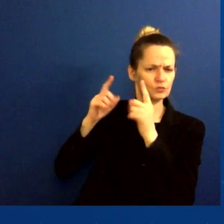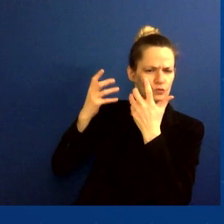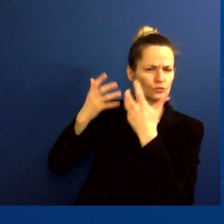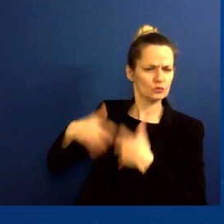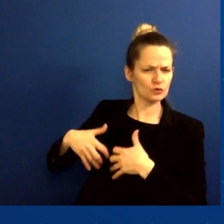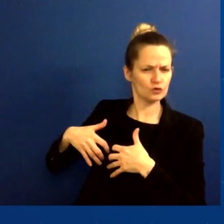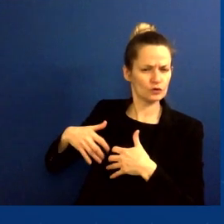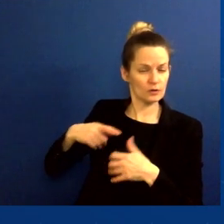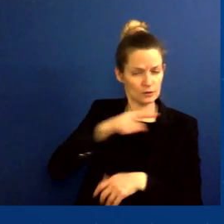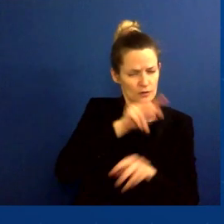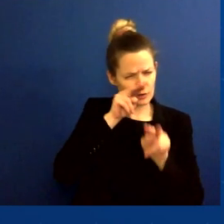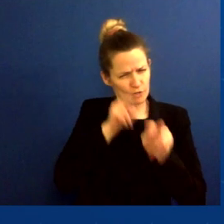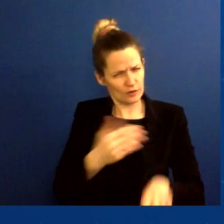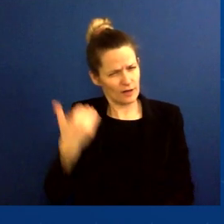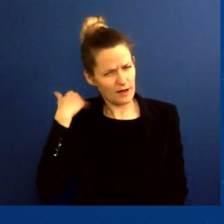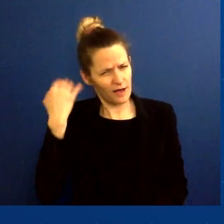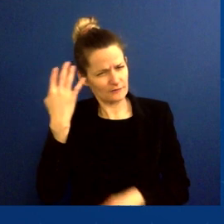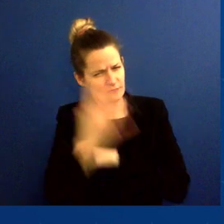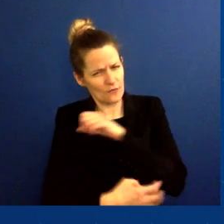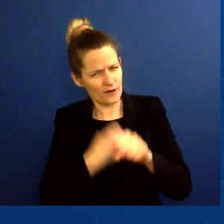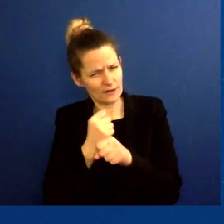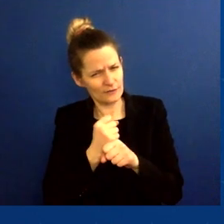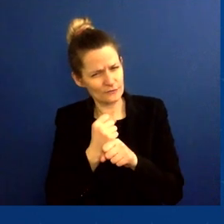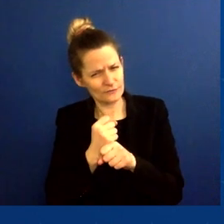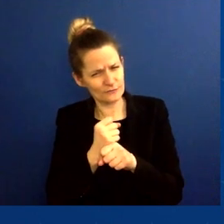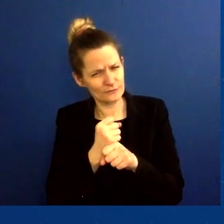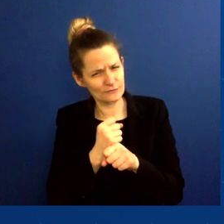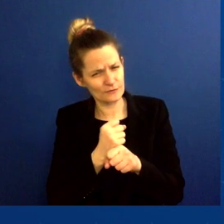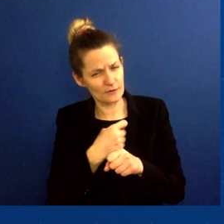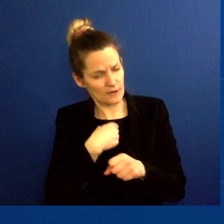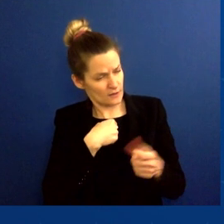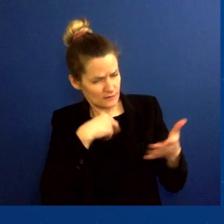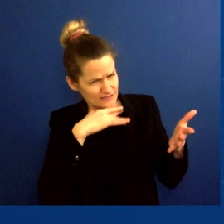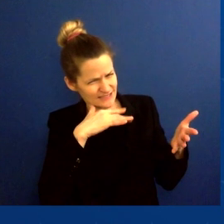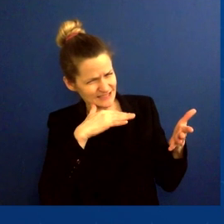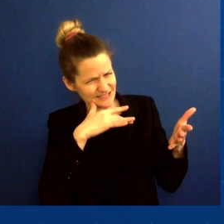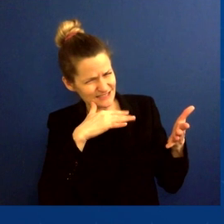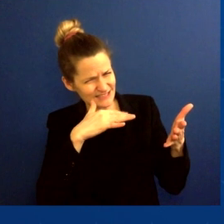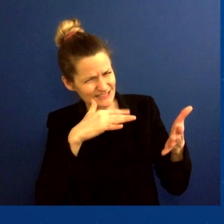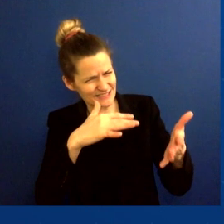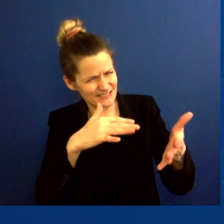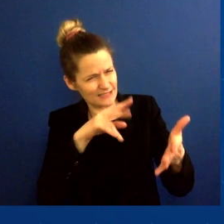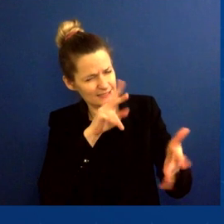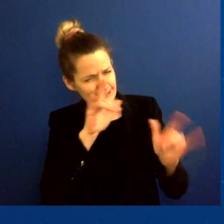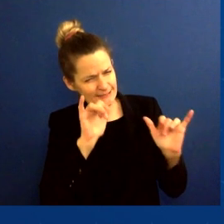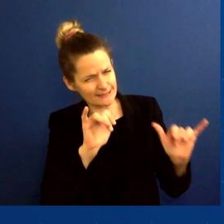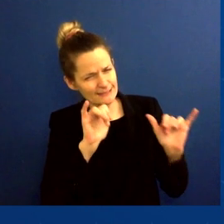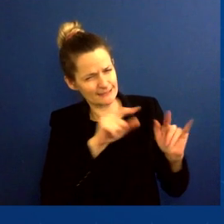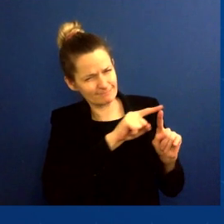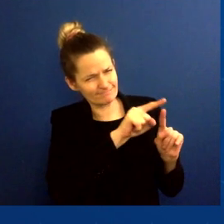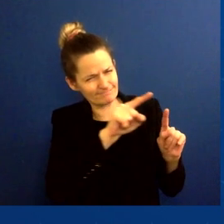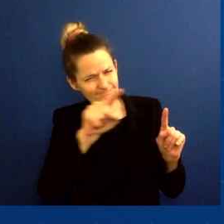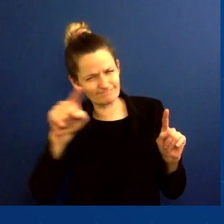Four years of busting your neck, learning a trade. This isn't something you walk up and show up in a day and raise your hand,